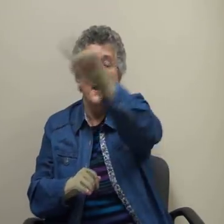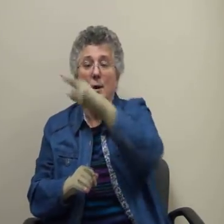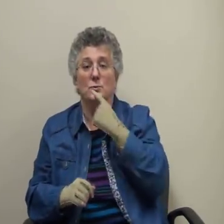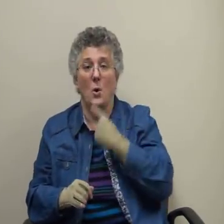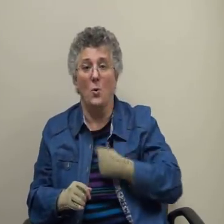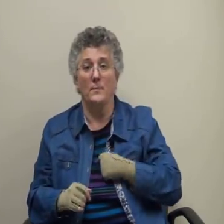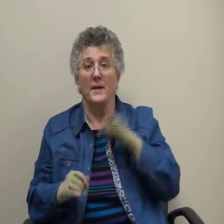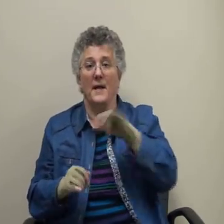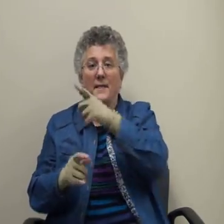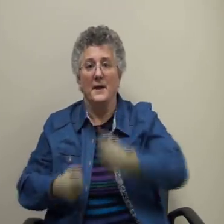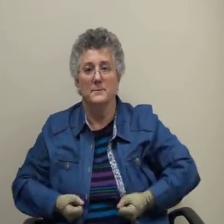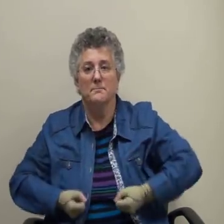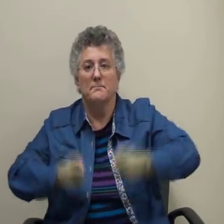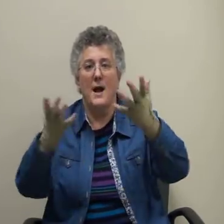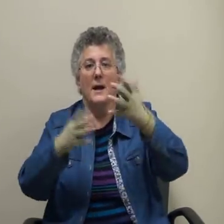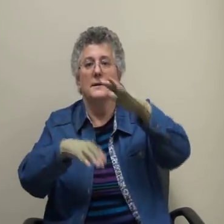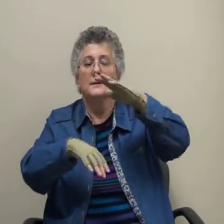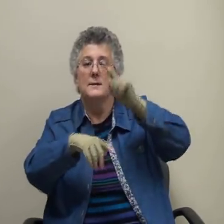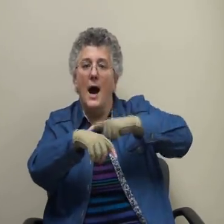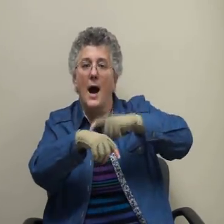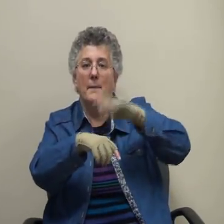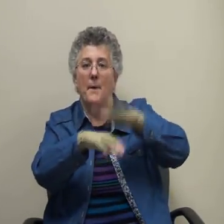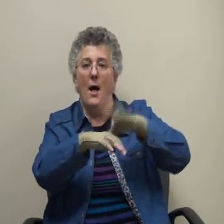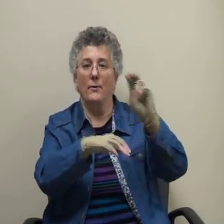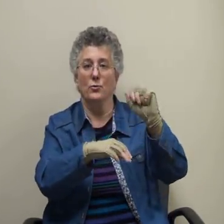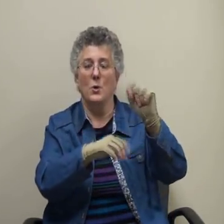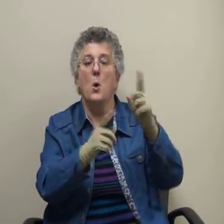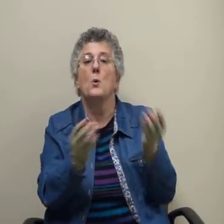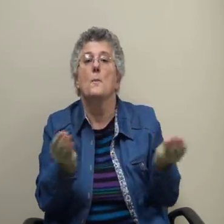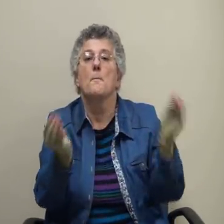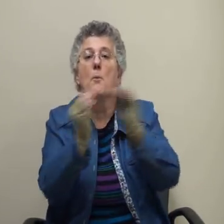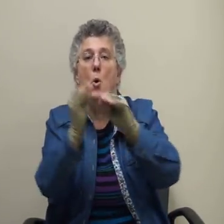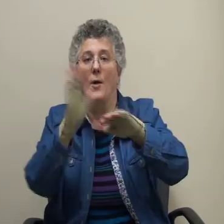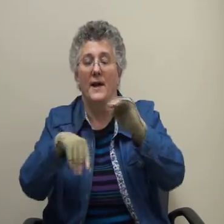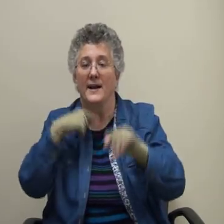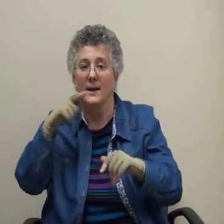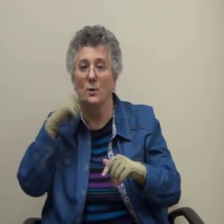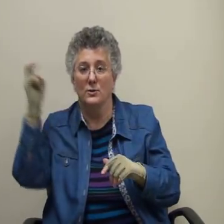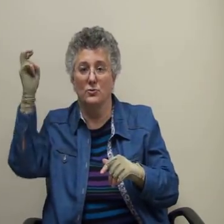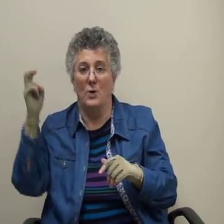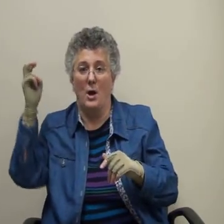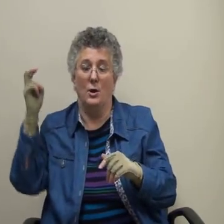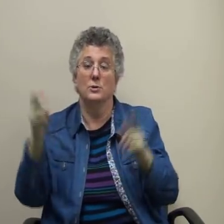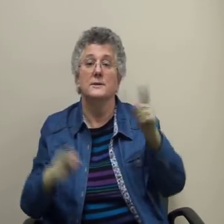they told me that they spend more time on the road than hearing truckers.